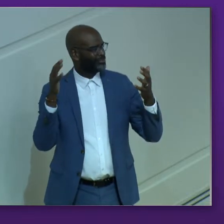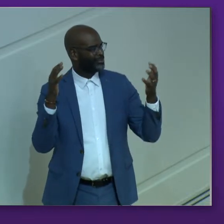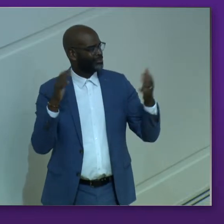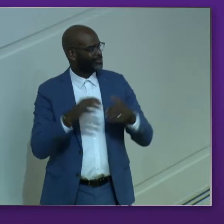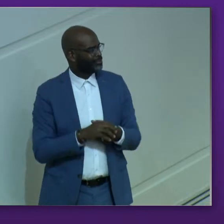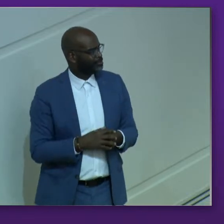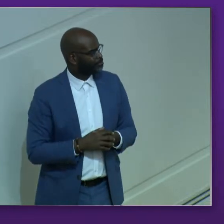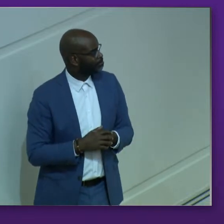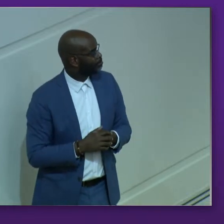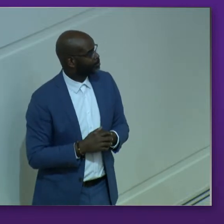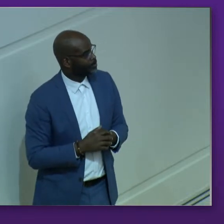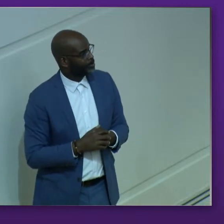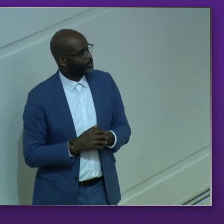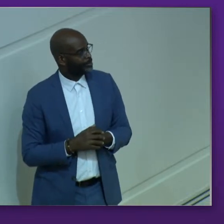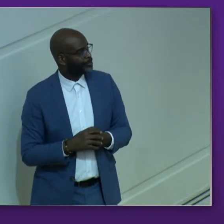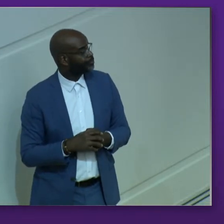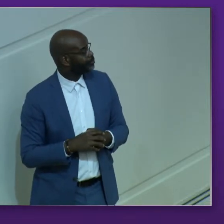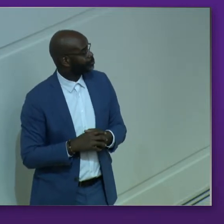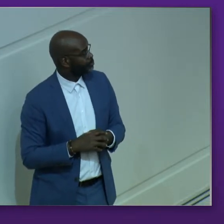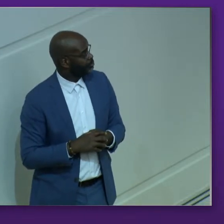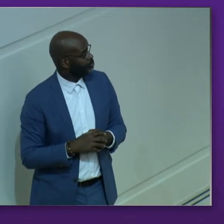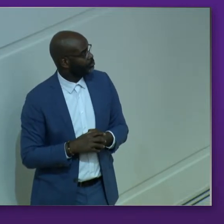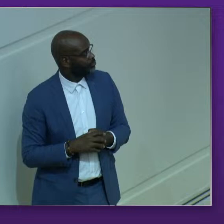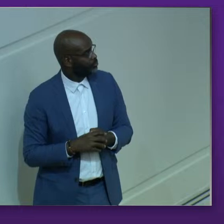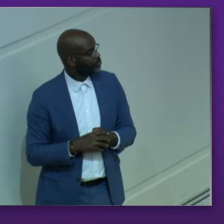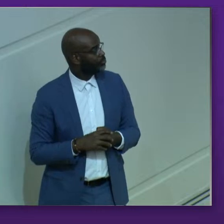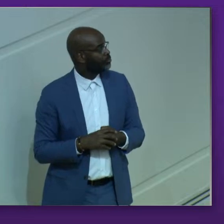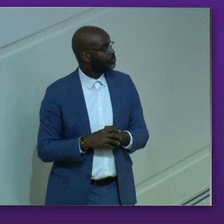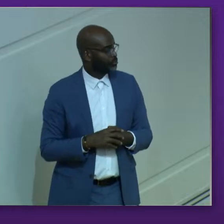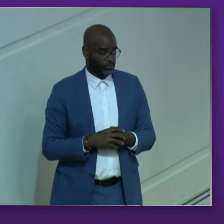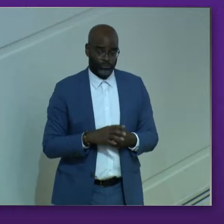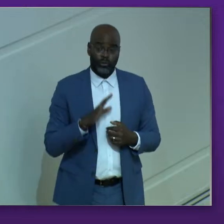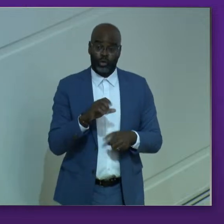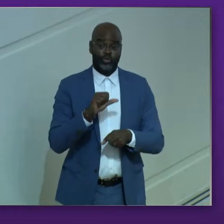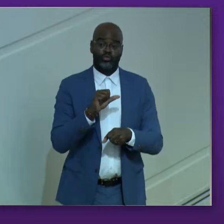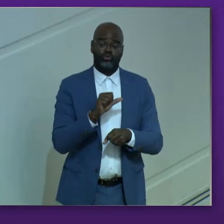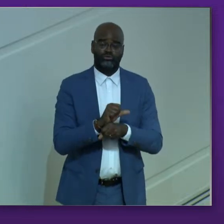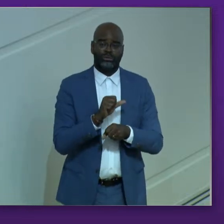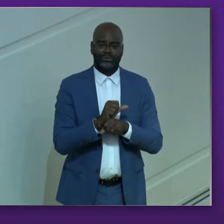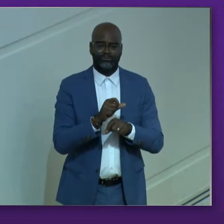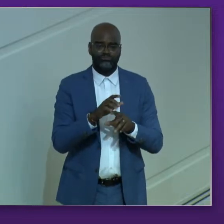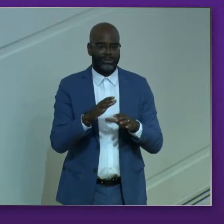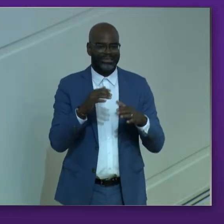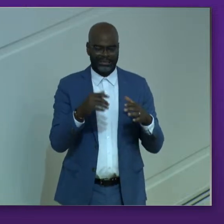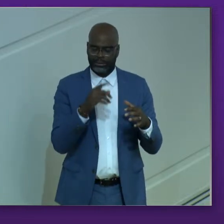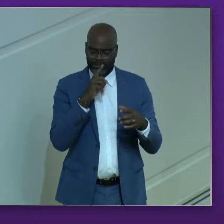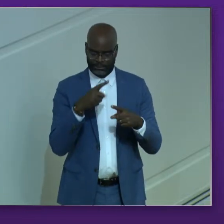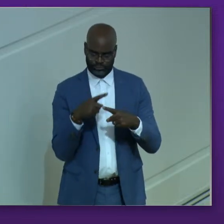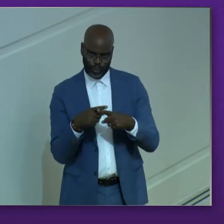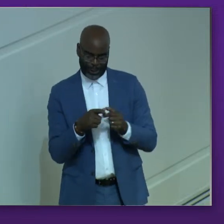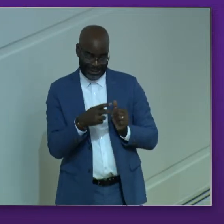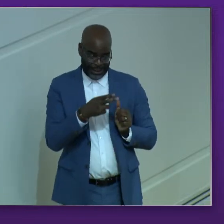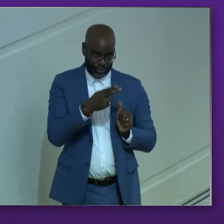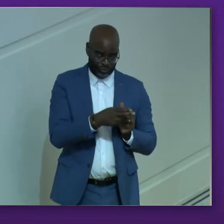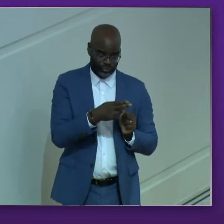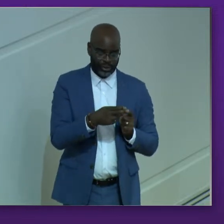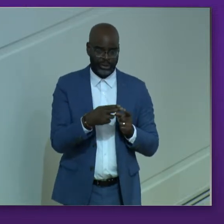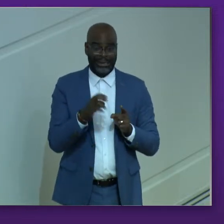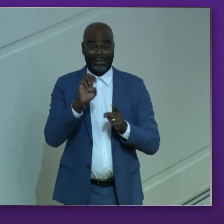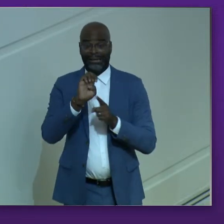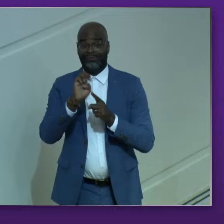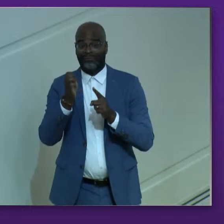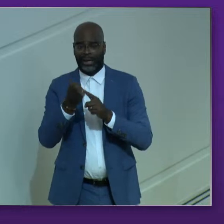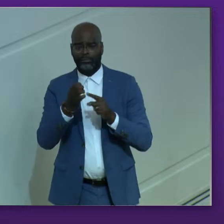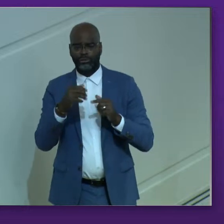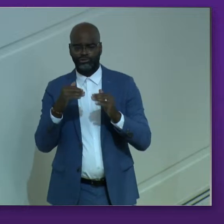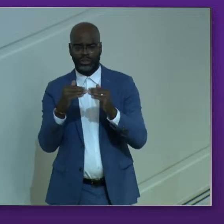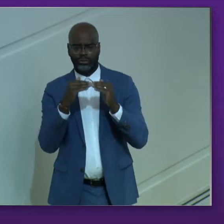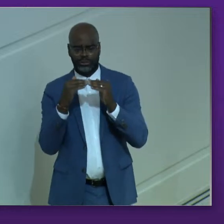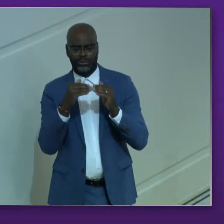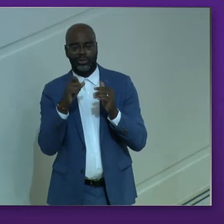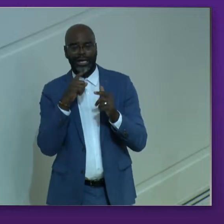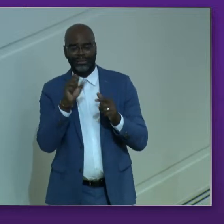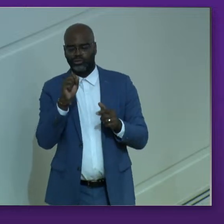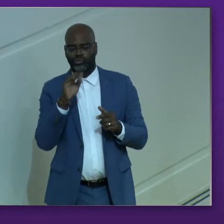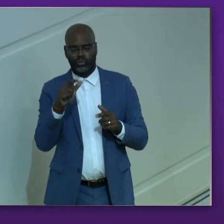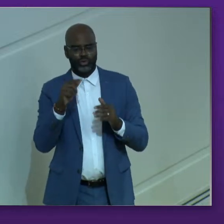PLEASE YES.